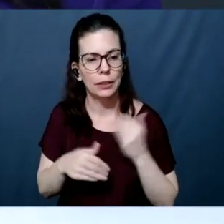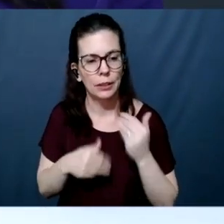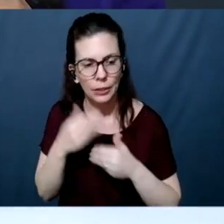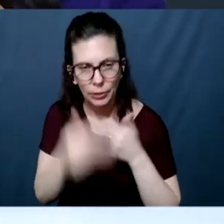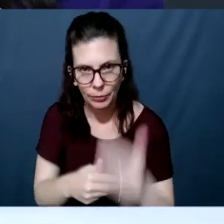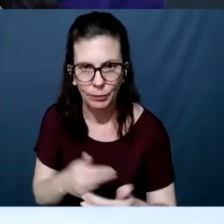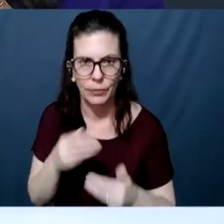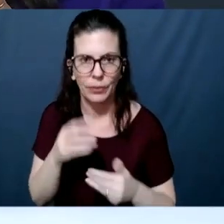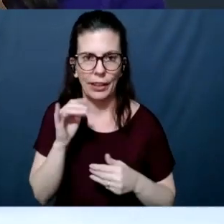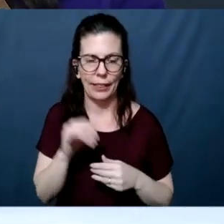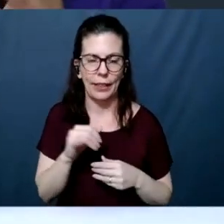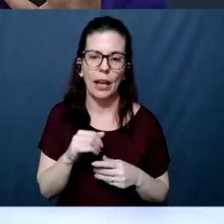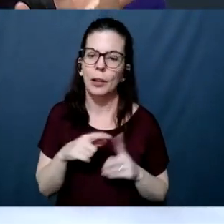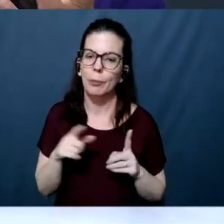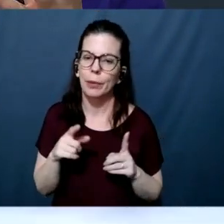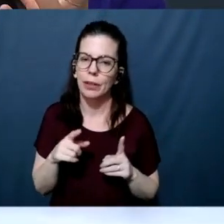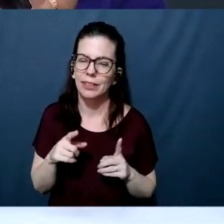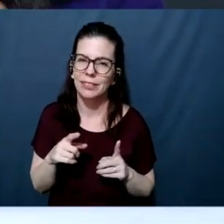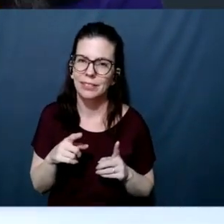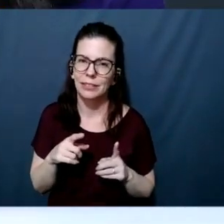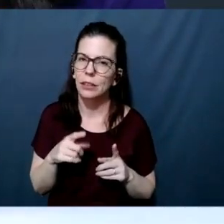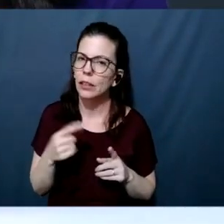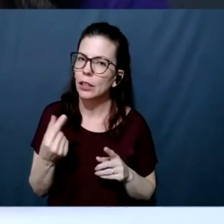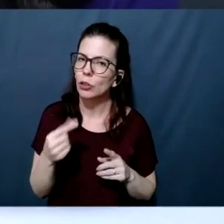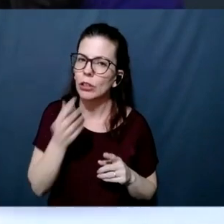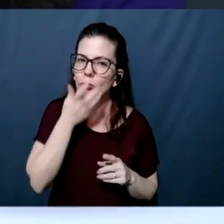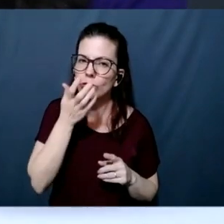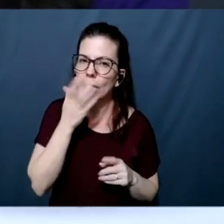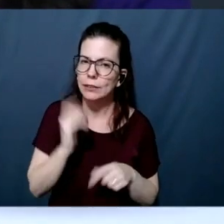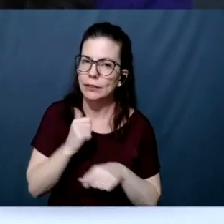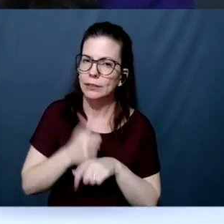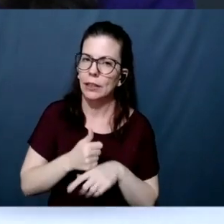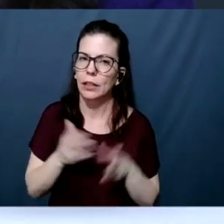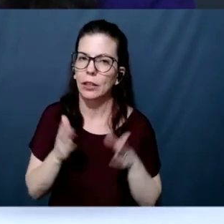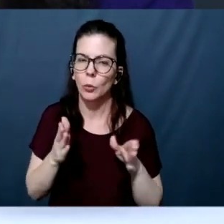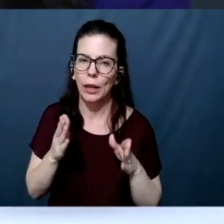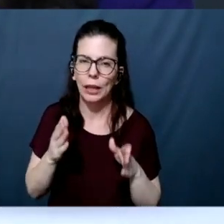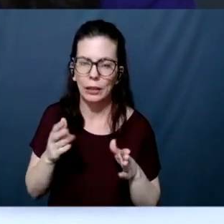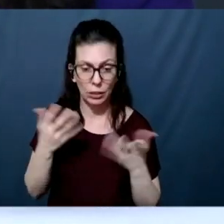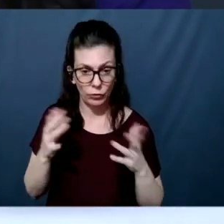But like Greengrass is designing a way that, once you upload the competent to the cloud,